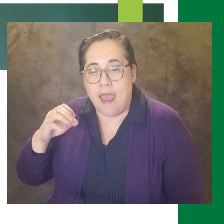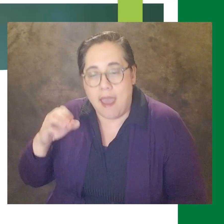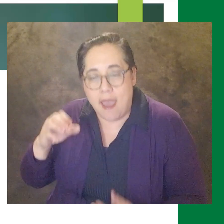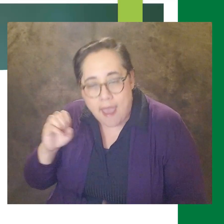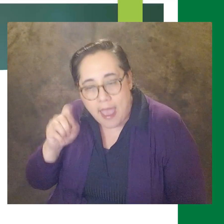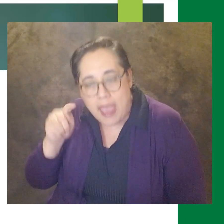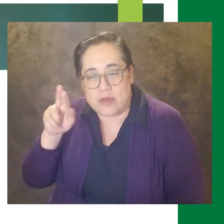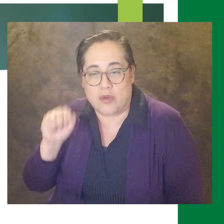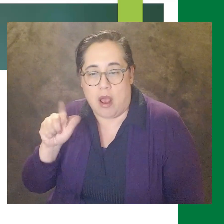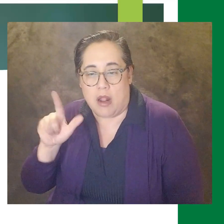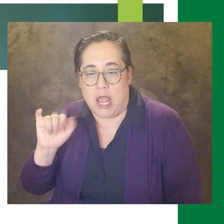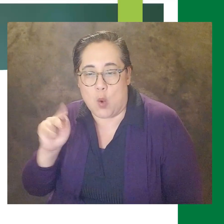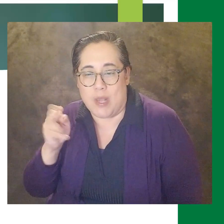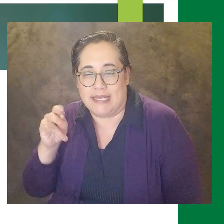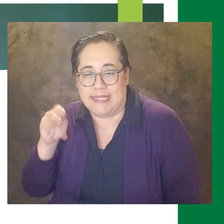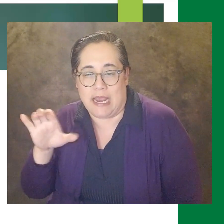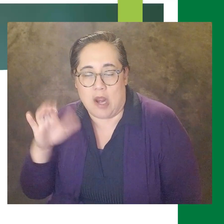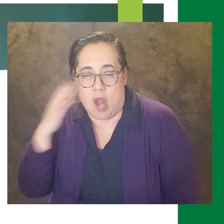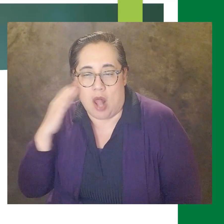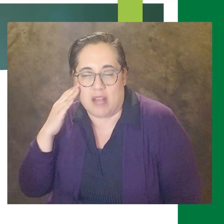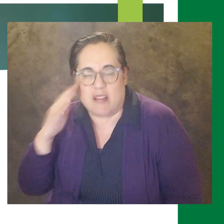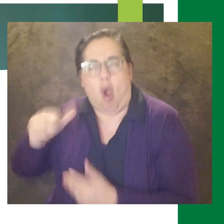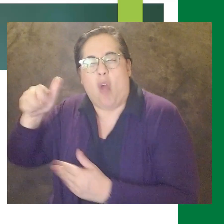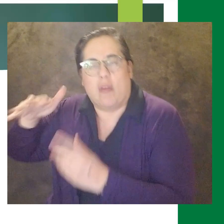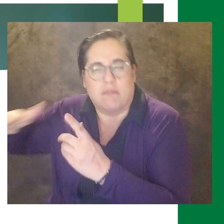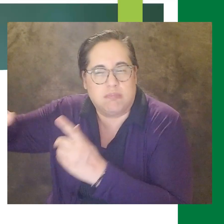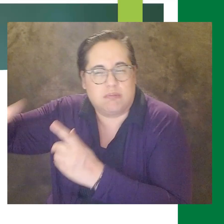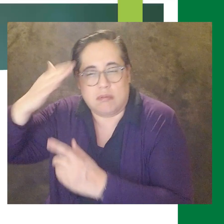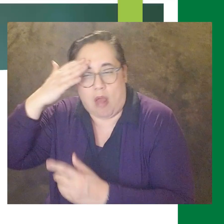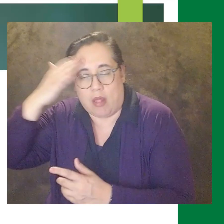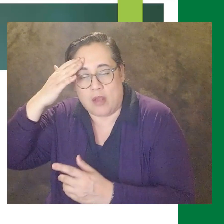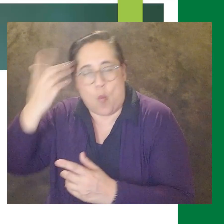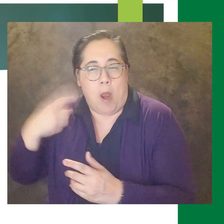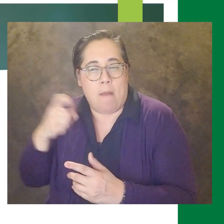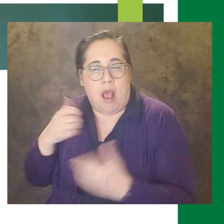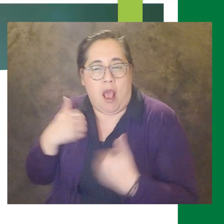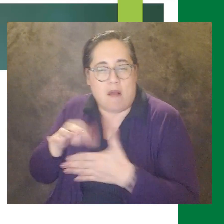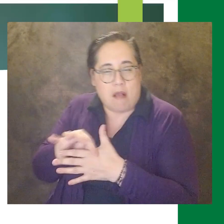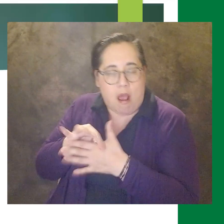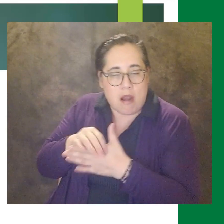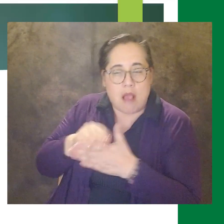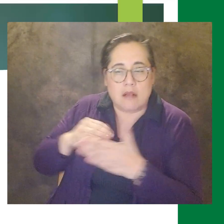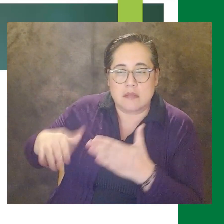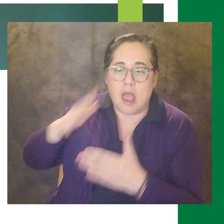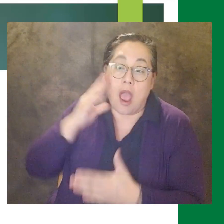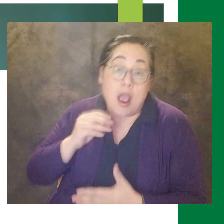We also need context, experience and world knowledge.